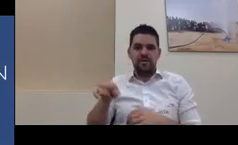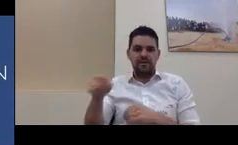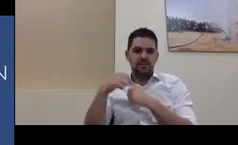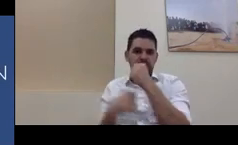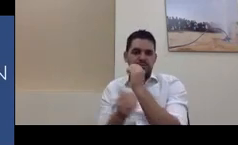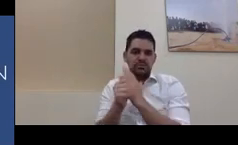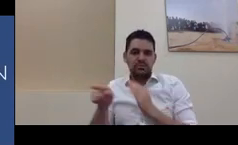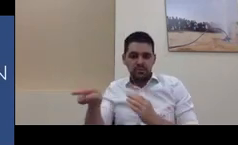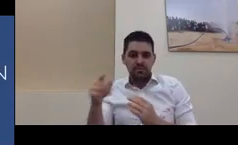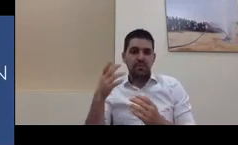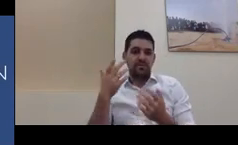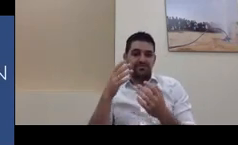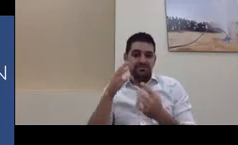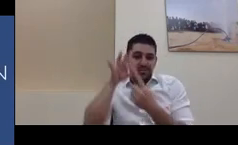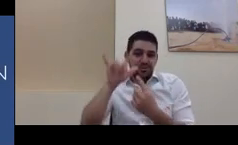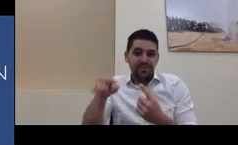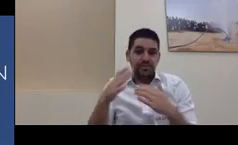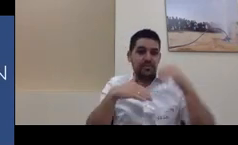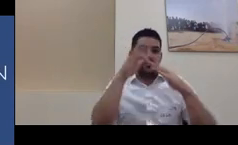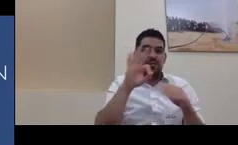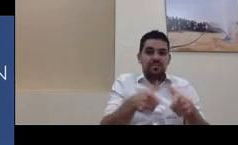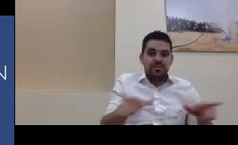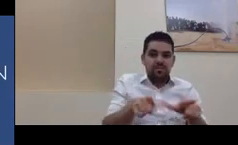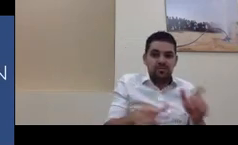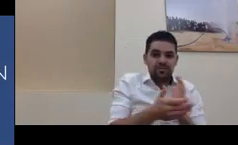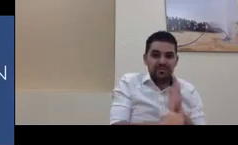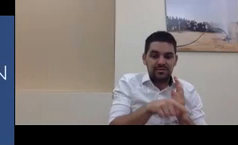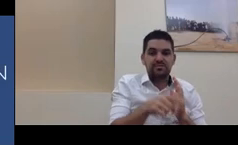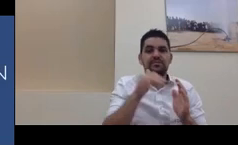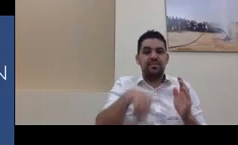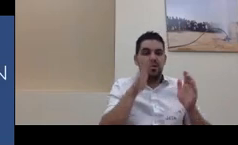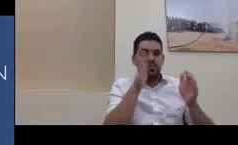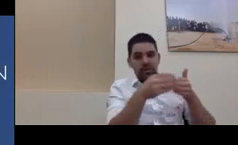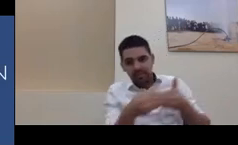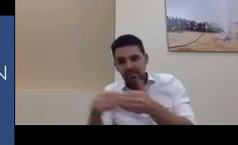the building blocks of those foundational skills, especially the building of language skills